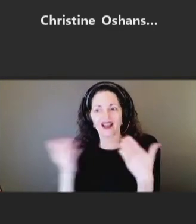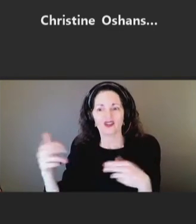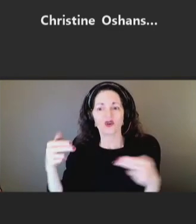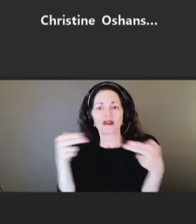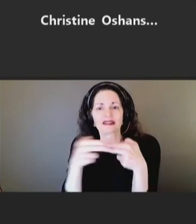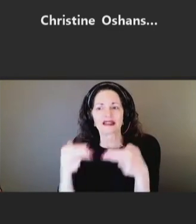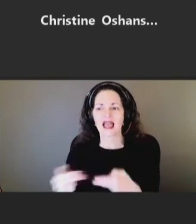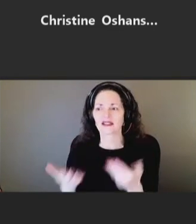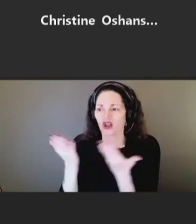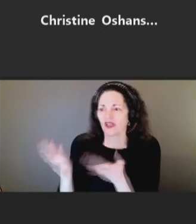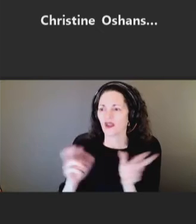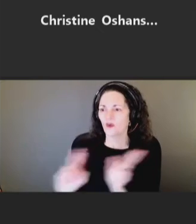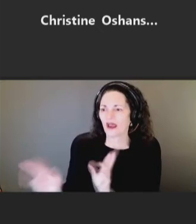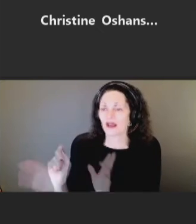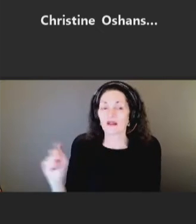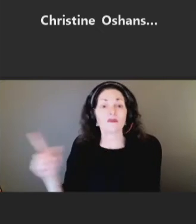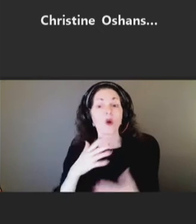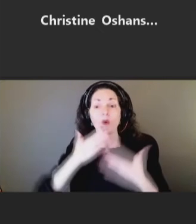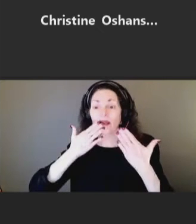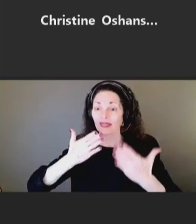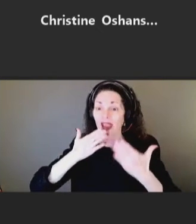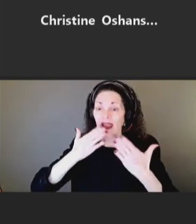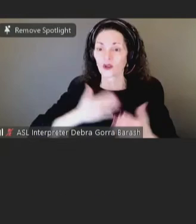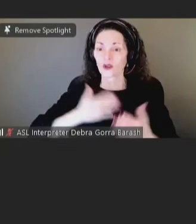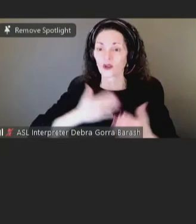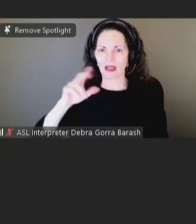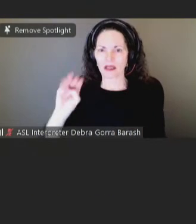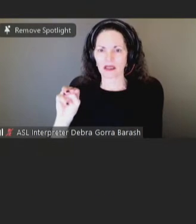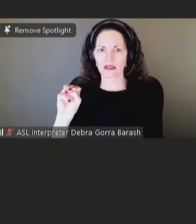Lorna Meldrum: Thank you very much. My name is Lorna Meldrum. I represent -- I'm